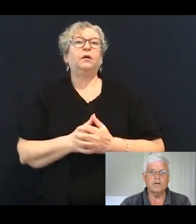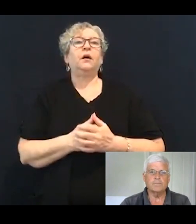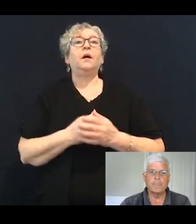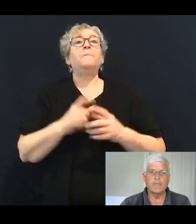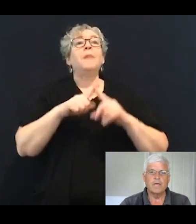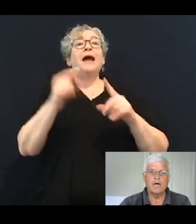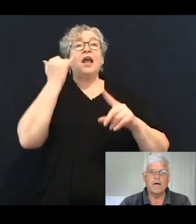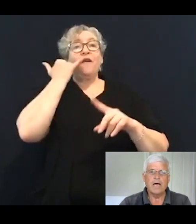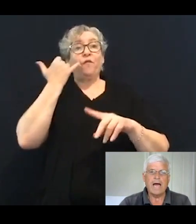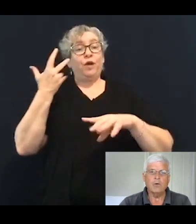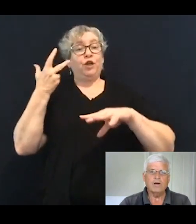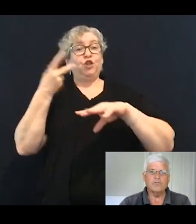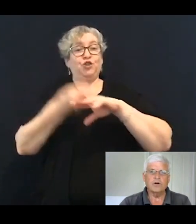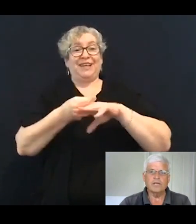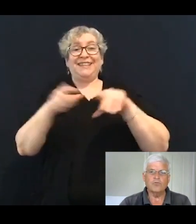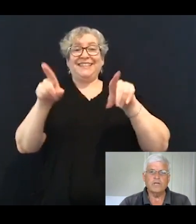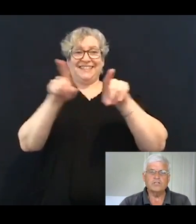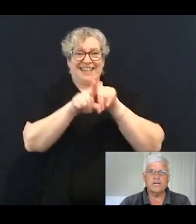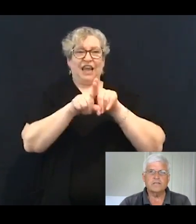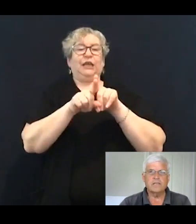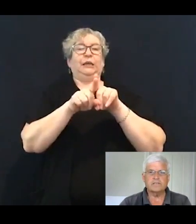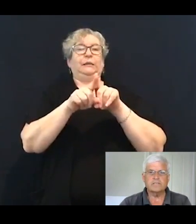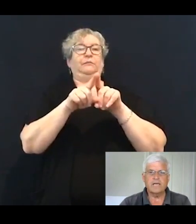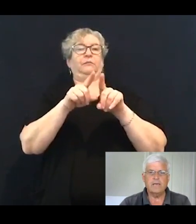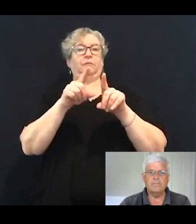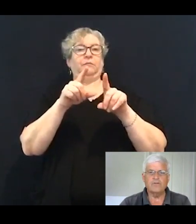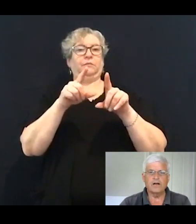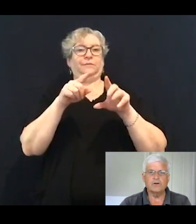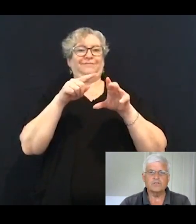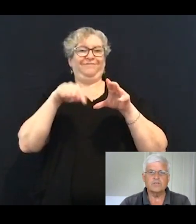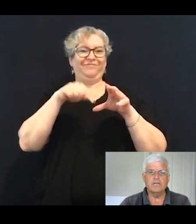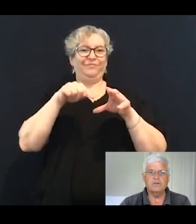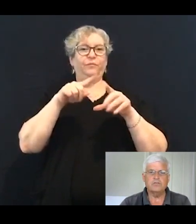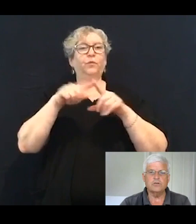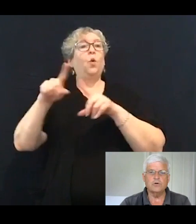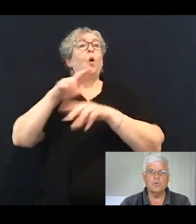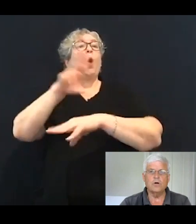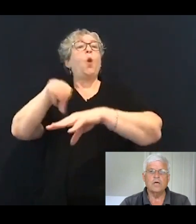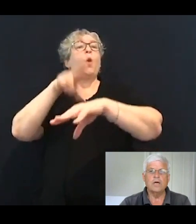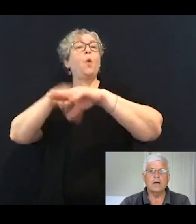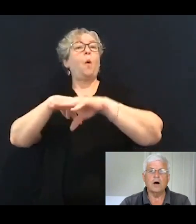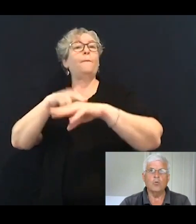However, if we injected that same virus into a normal mouse,